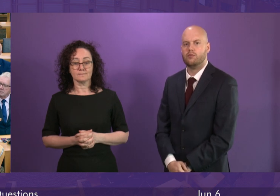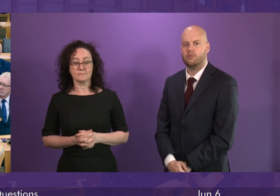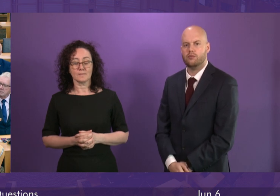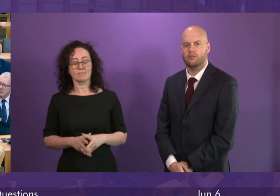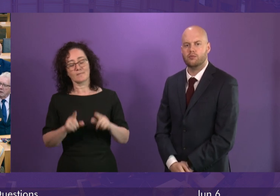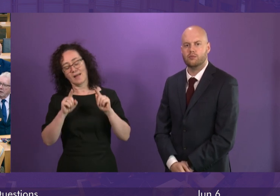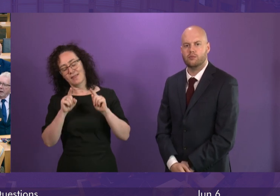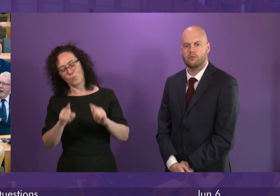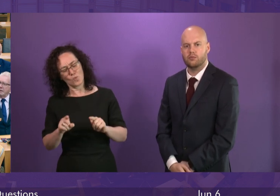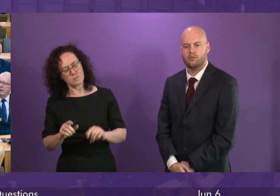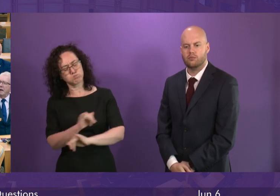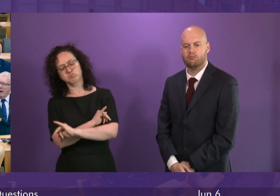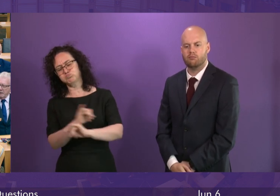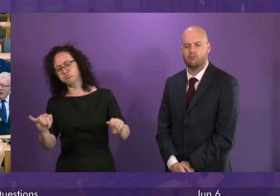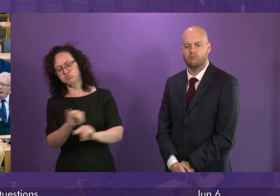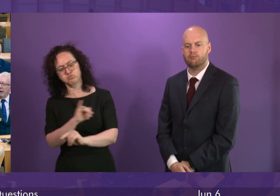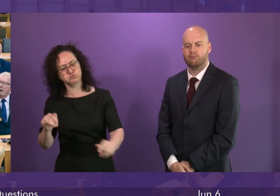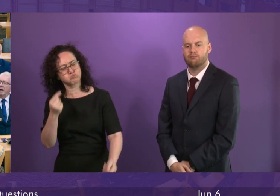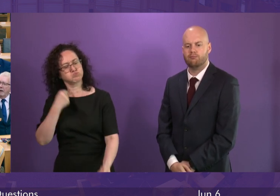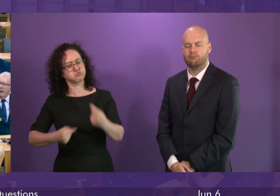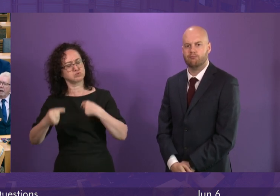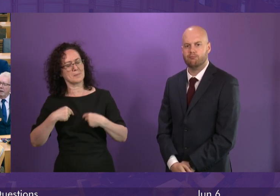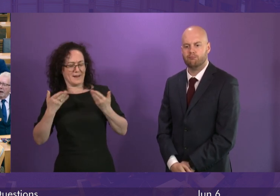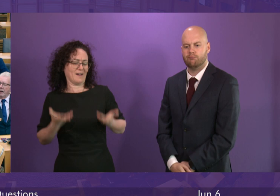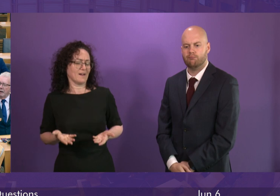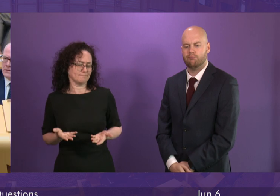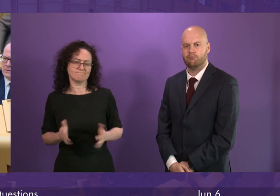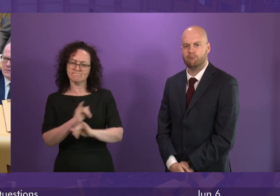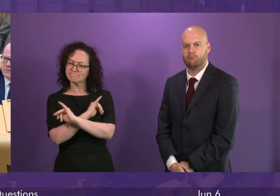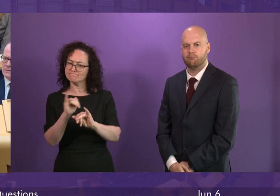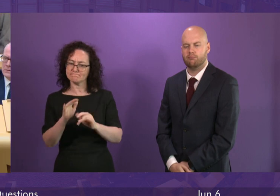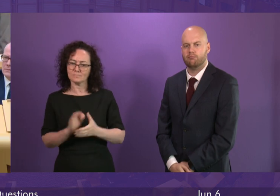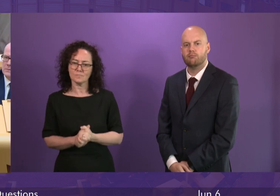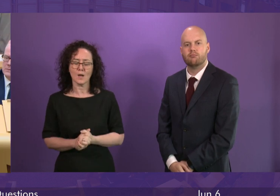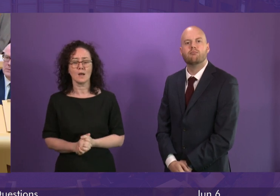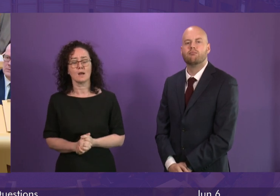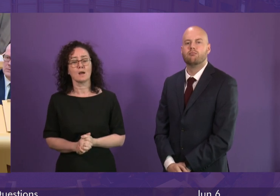accusation to throw across the chamber of this Parliament. [Interruption.] Richard Leonard